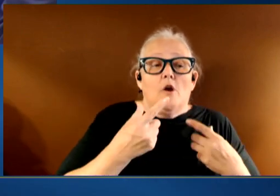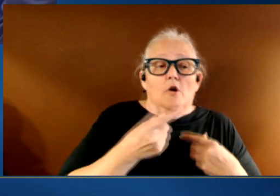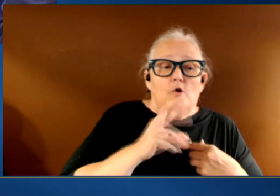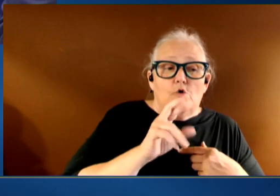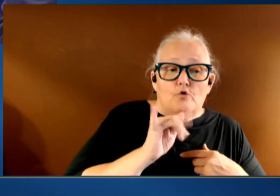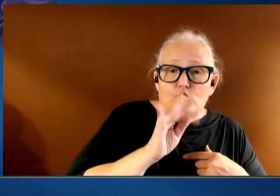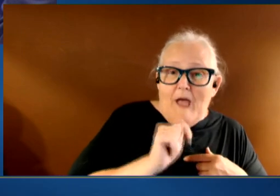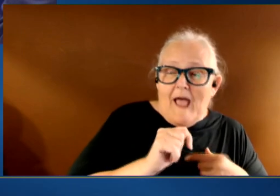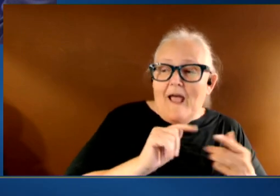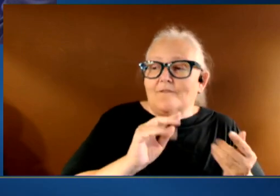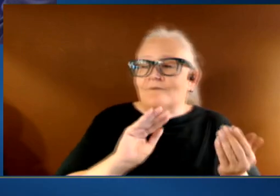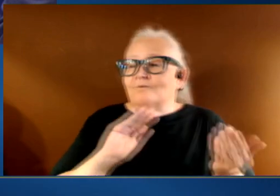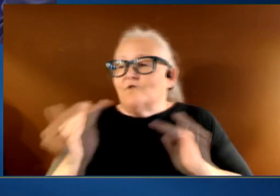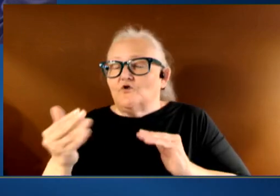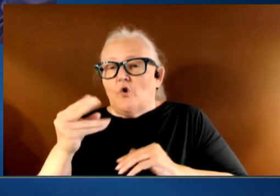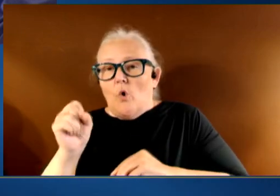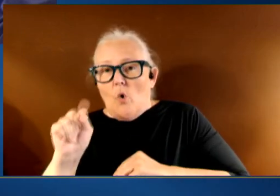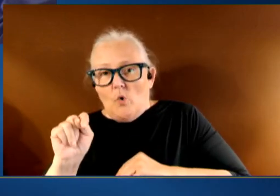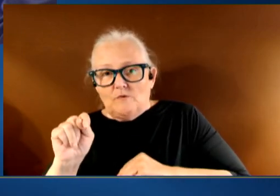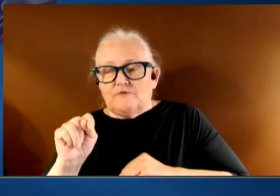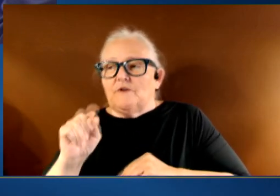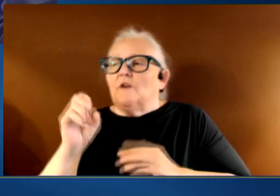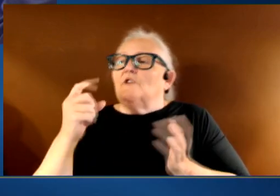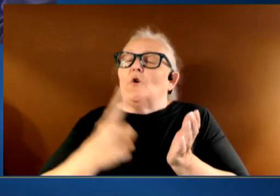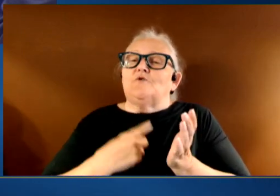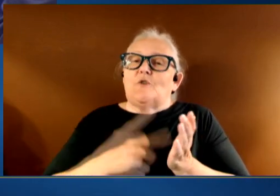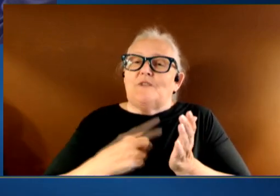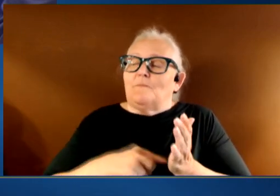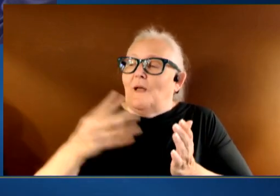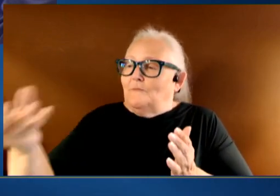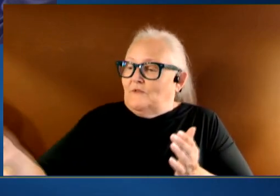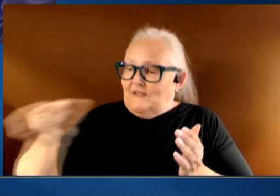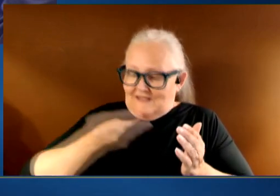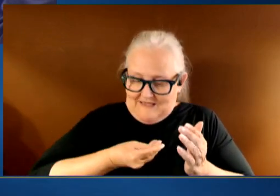recognize the patient as being foreign and attack the patient. And that can cause hardening of the